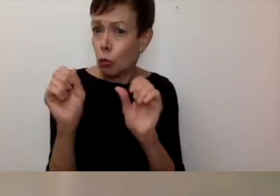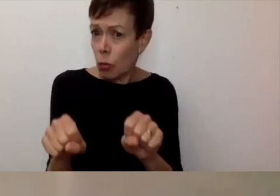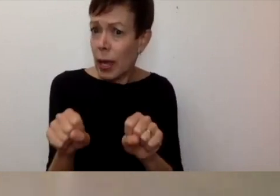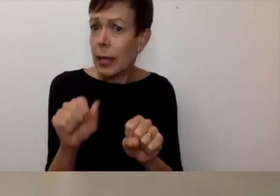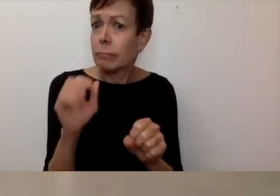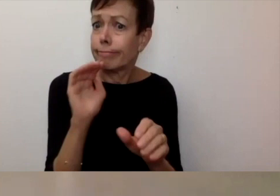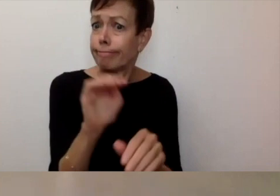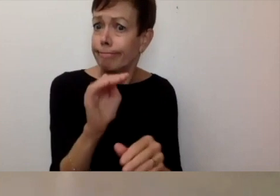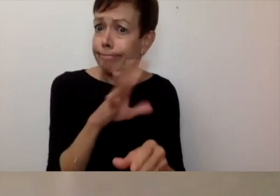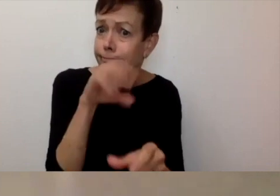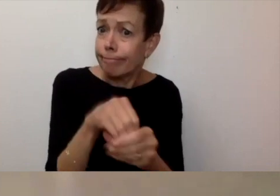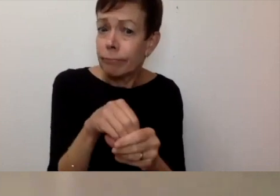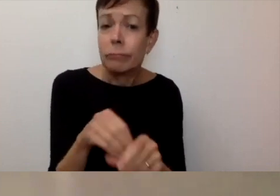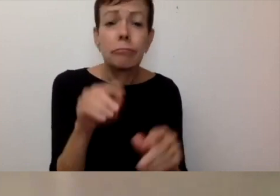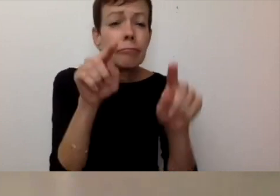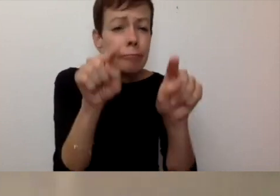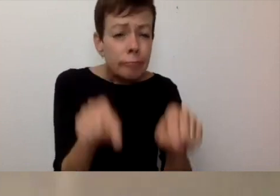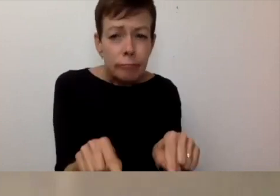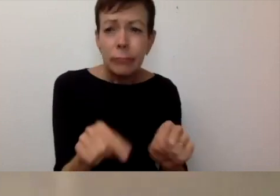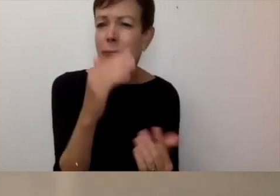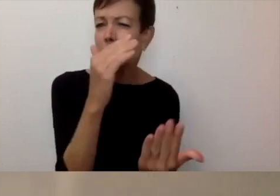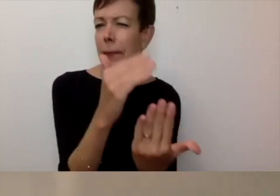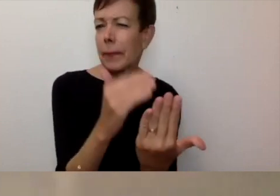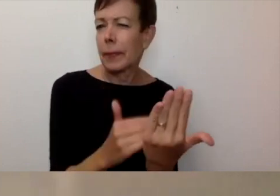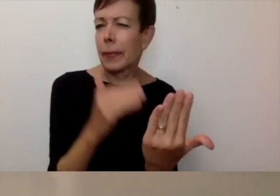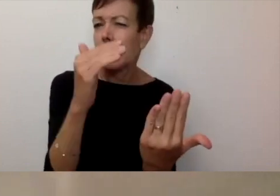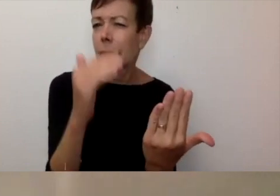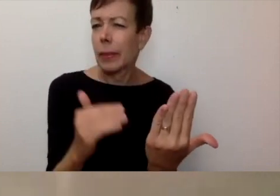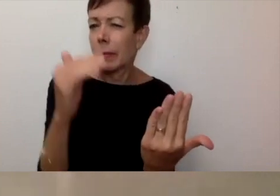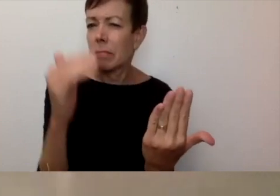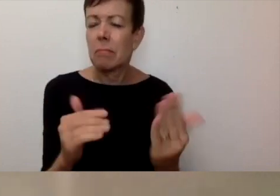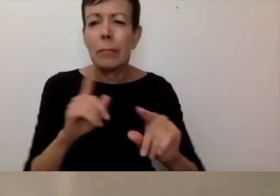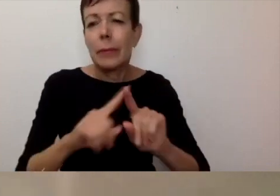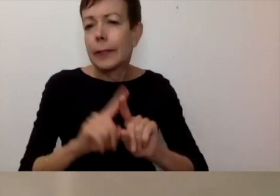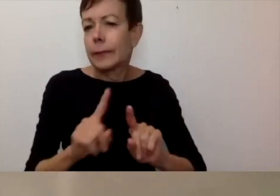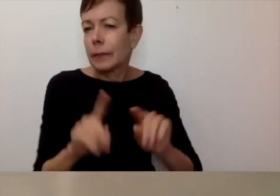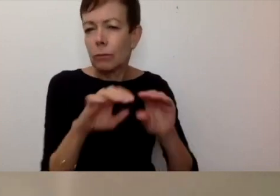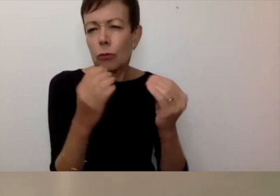and associations and councils that have publicly signed and publicized that